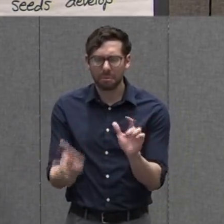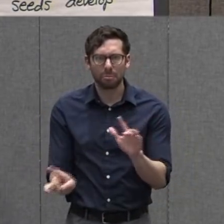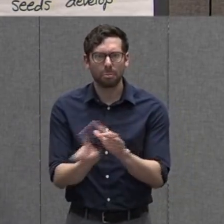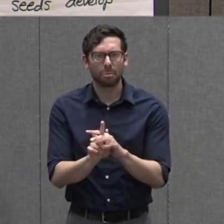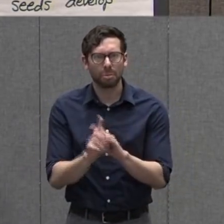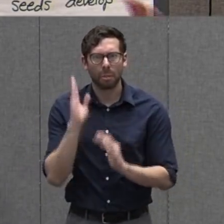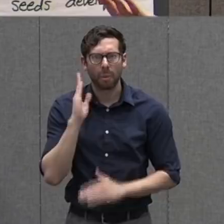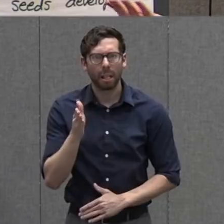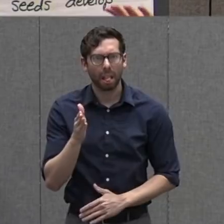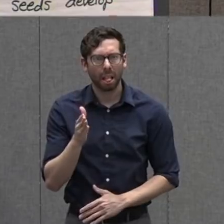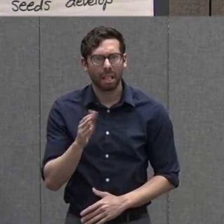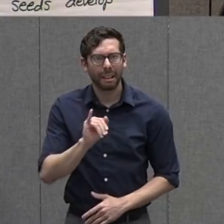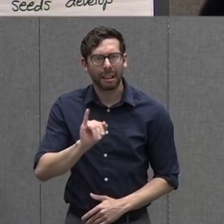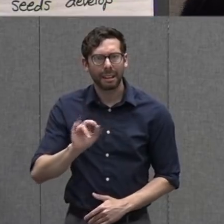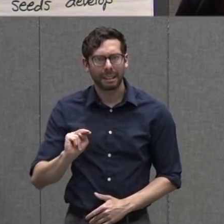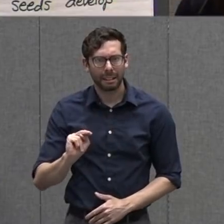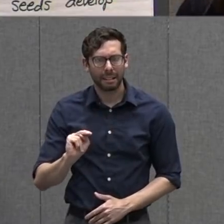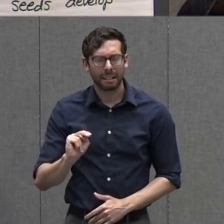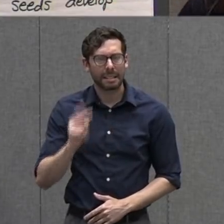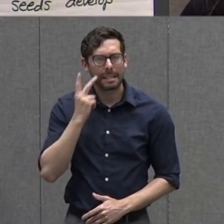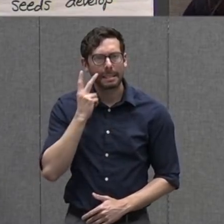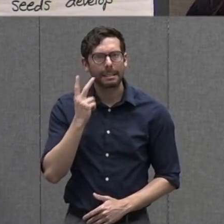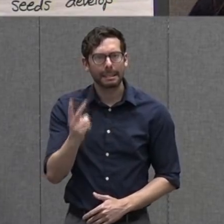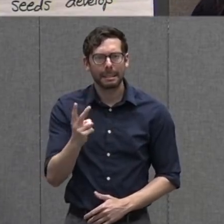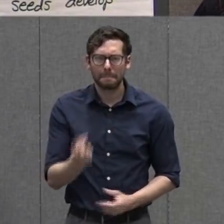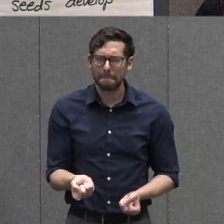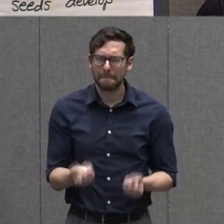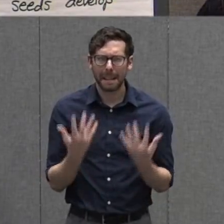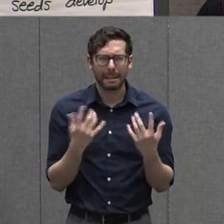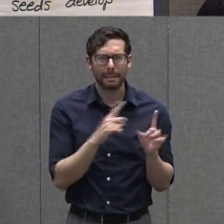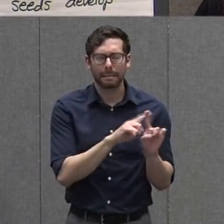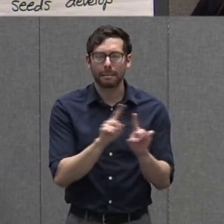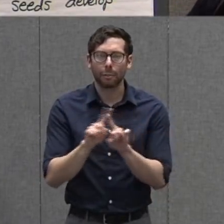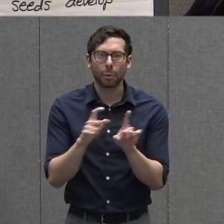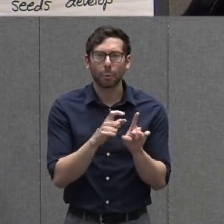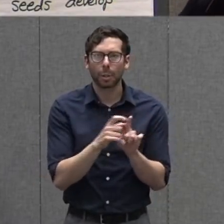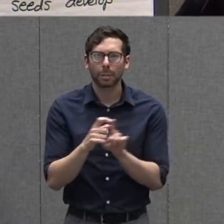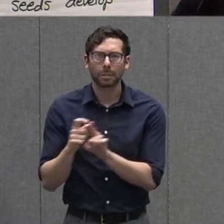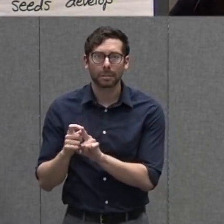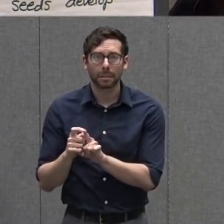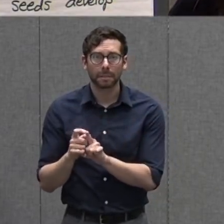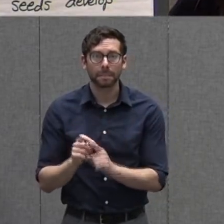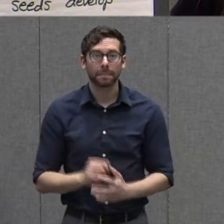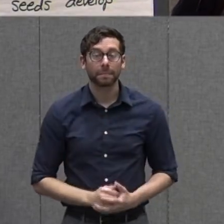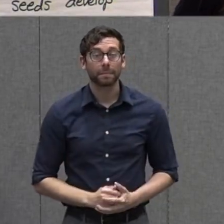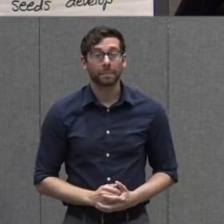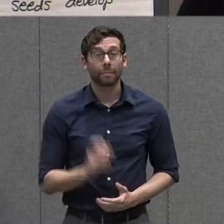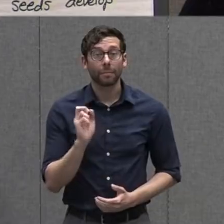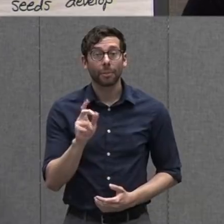often in all different kinds of words in different spots. Okay, friends, I'm gonna have you practice on my next word.